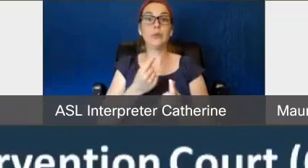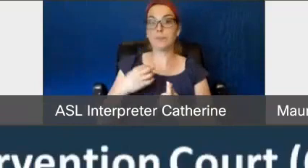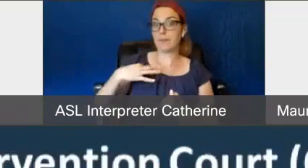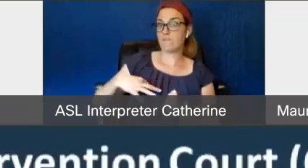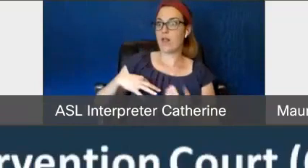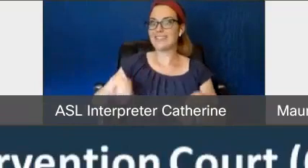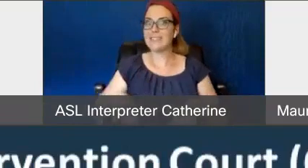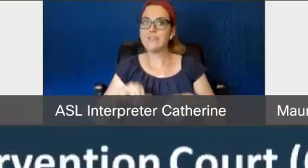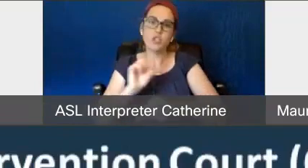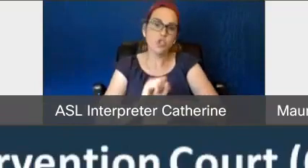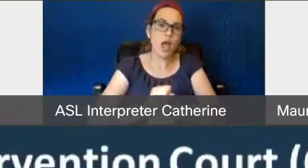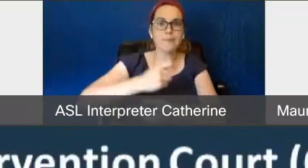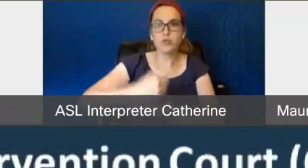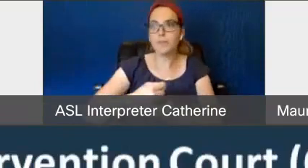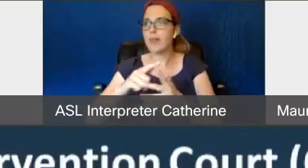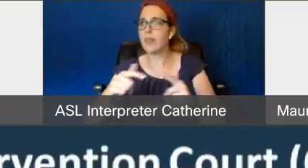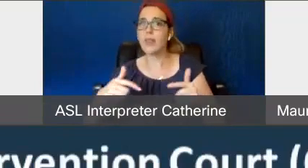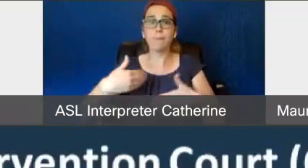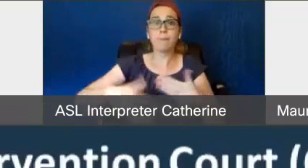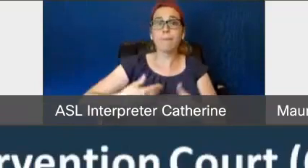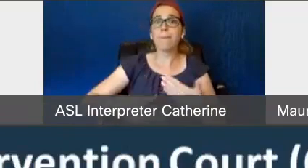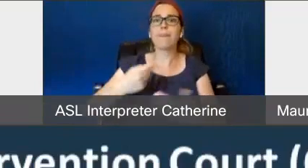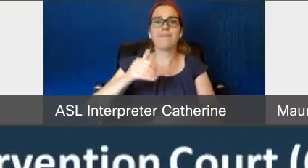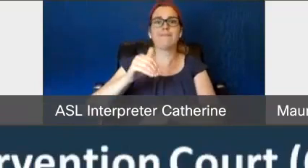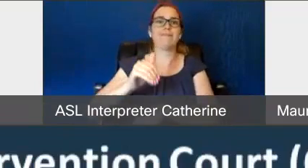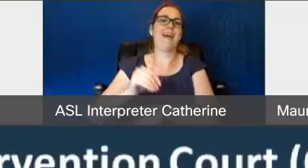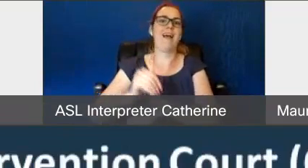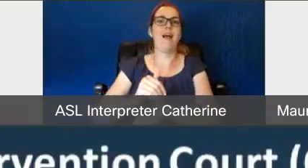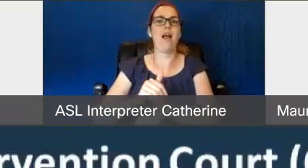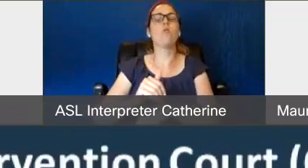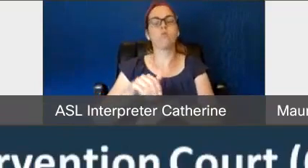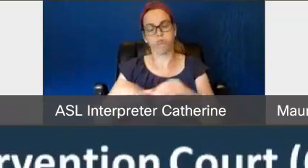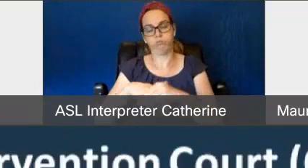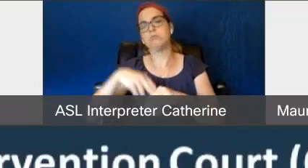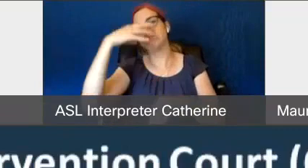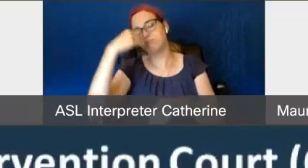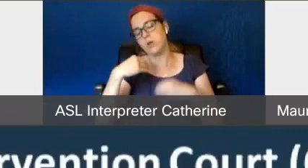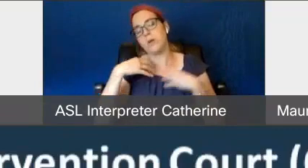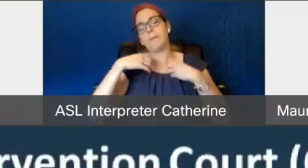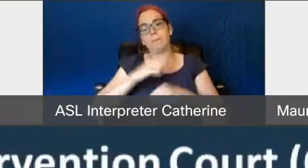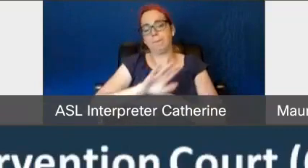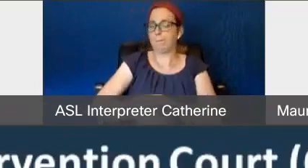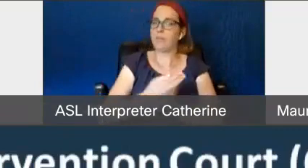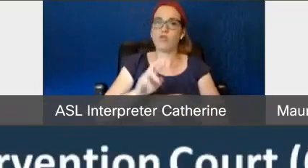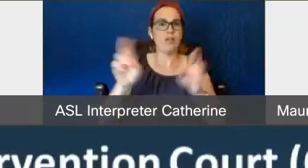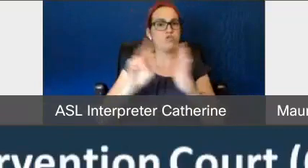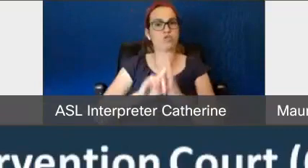they have enough time for refreshment and sleep so they can start over again. You do have to have drug testing,